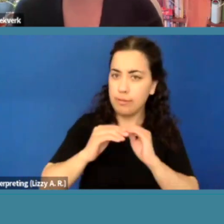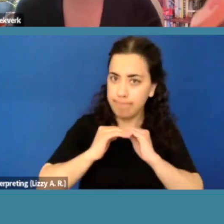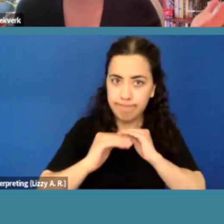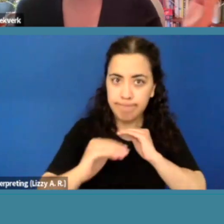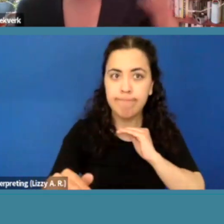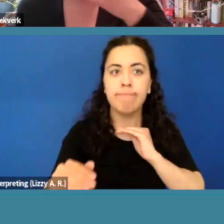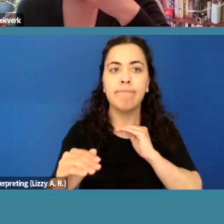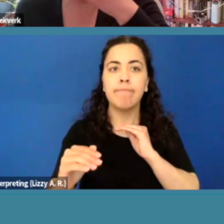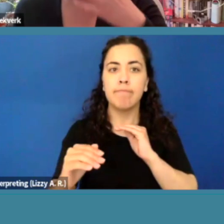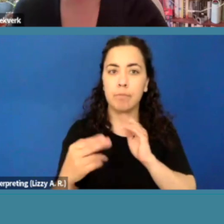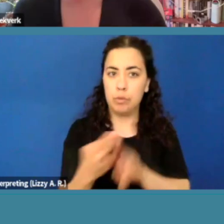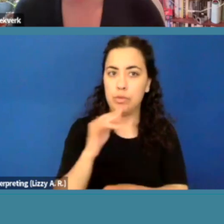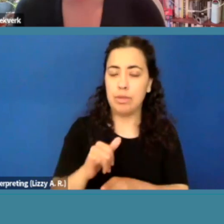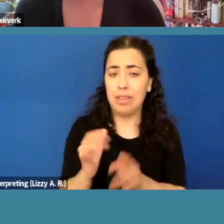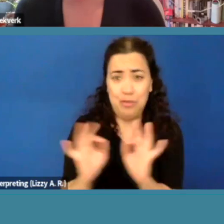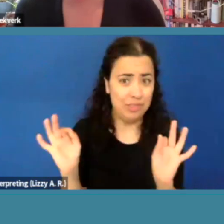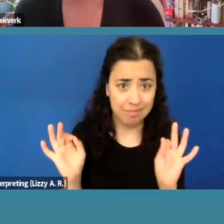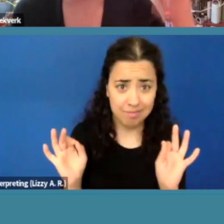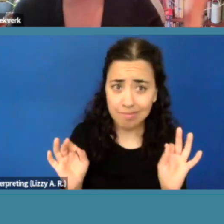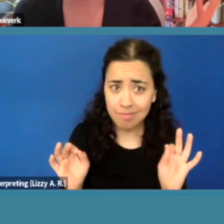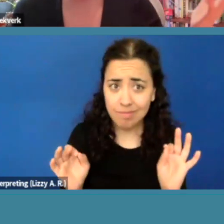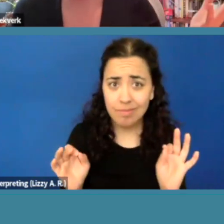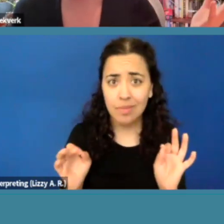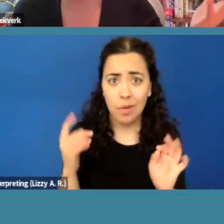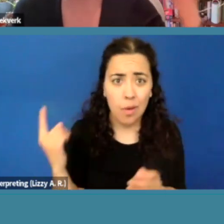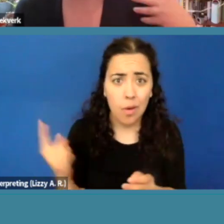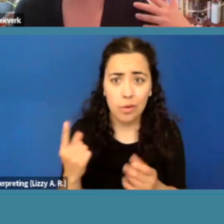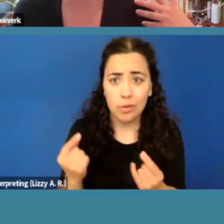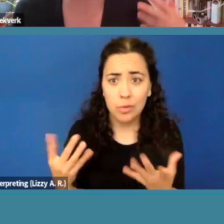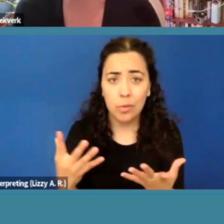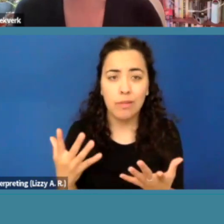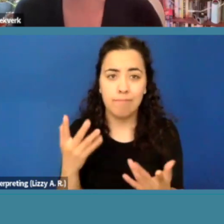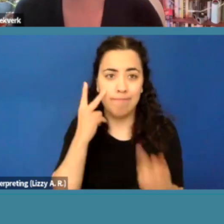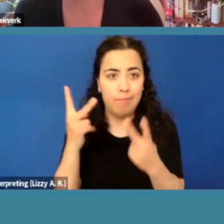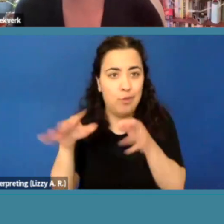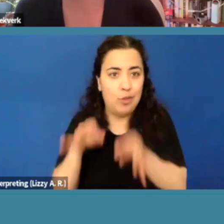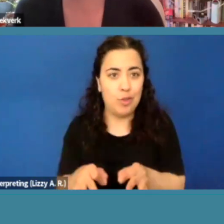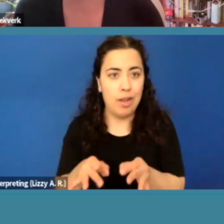It's free to always audio describe yourself when you start a program